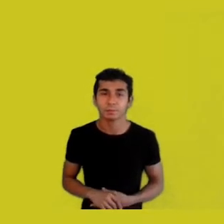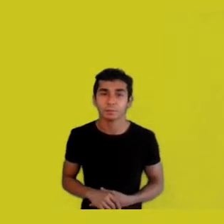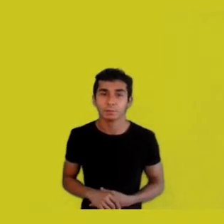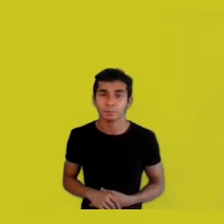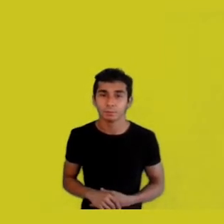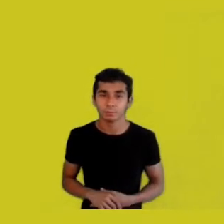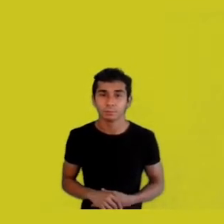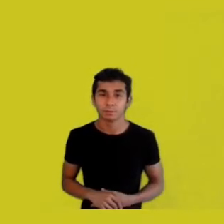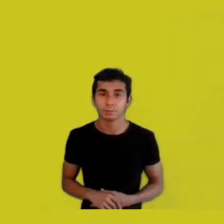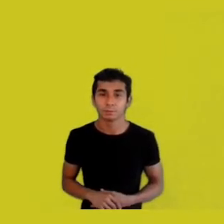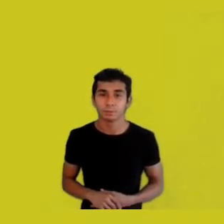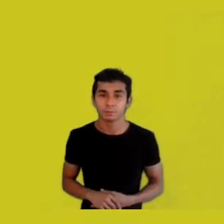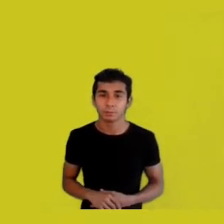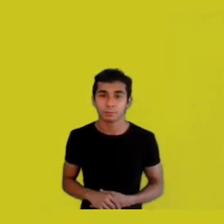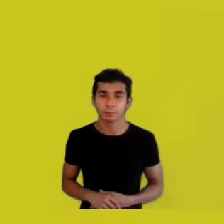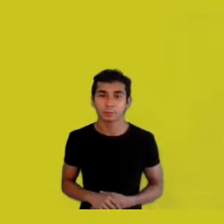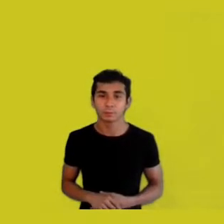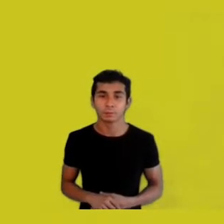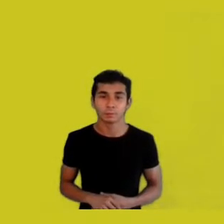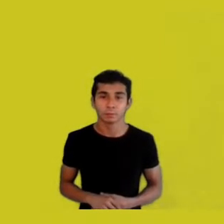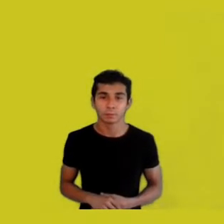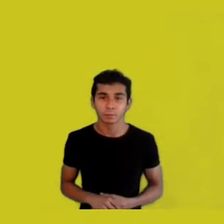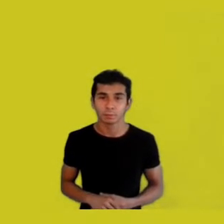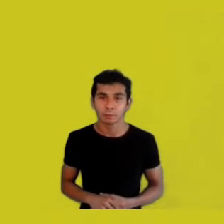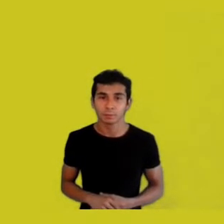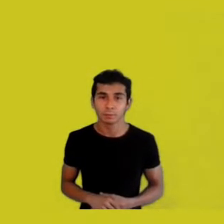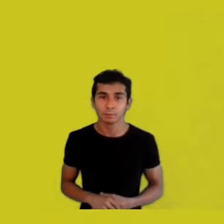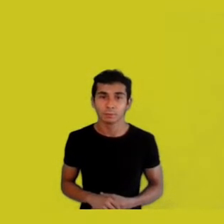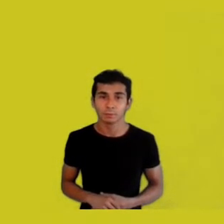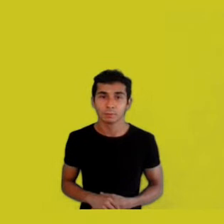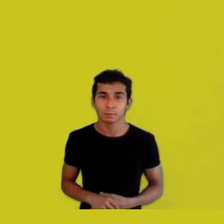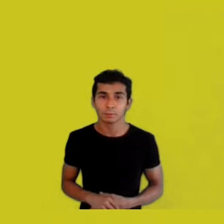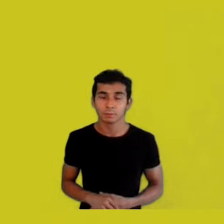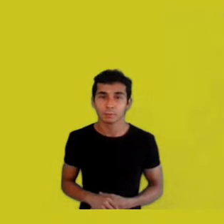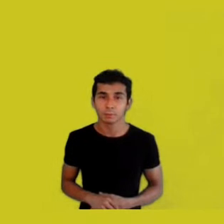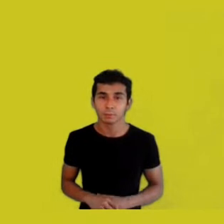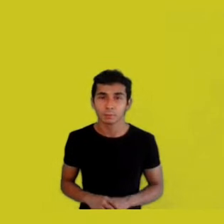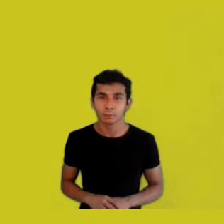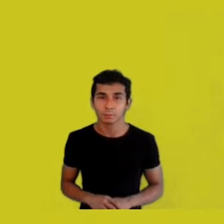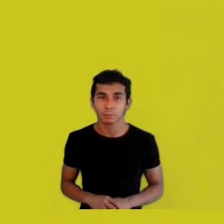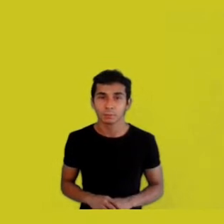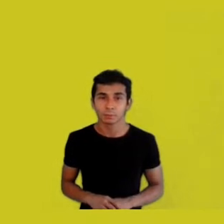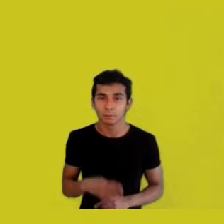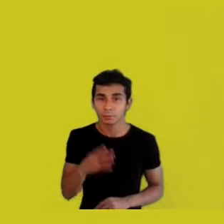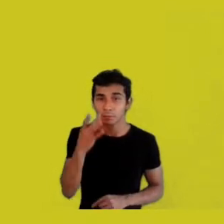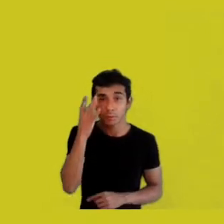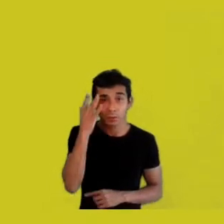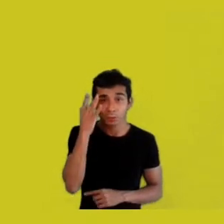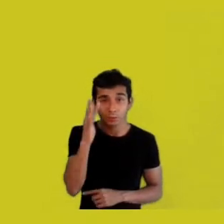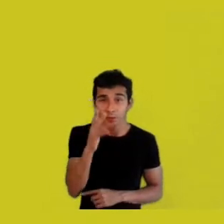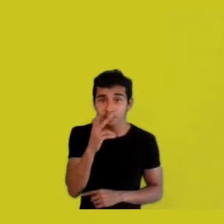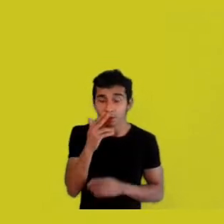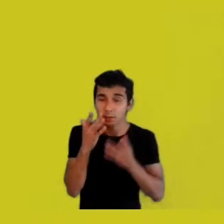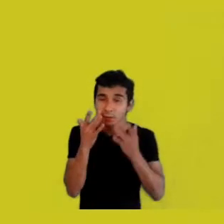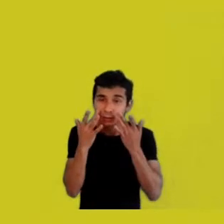this very experience as a theater experience.